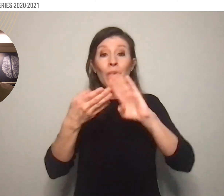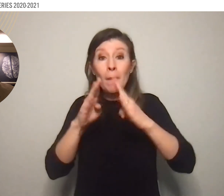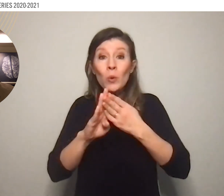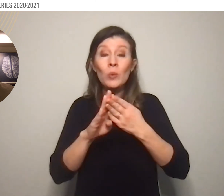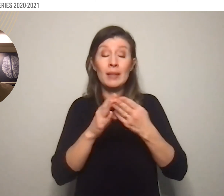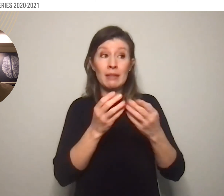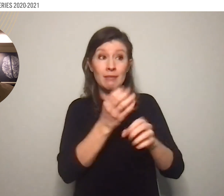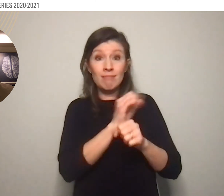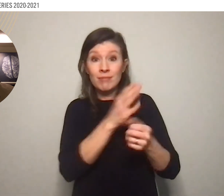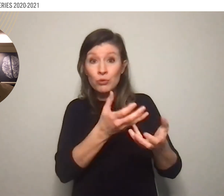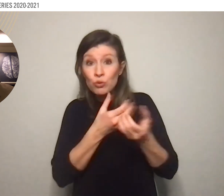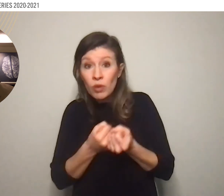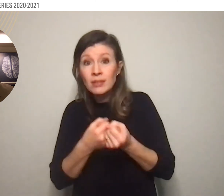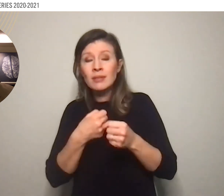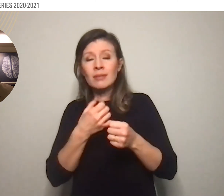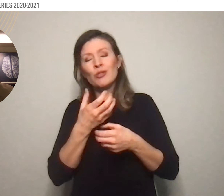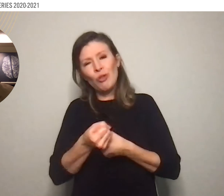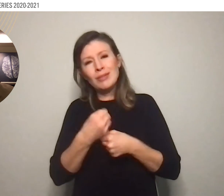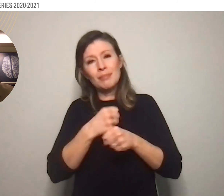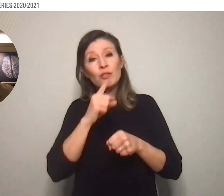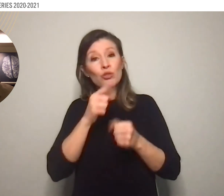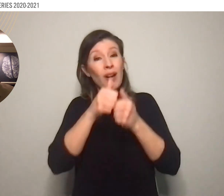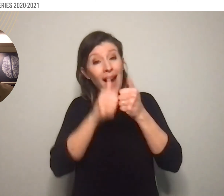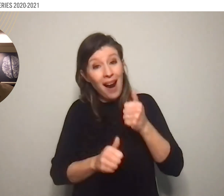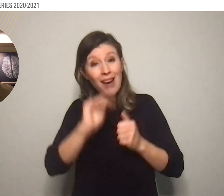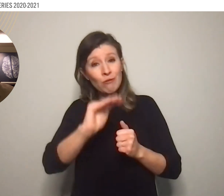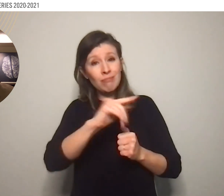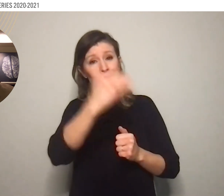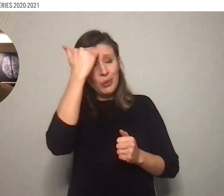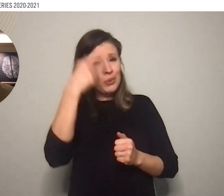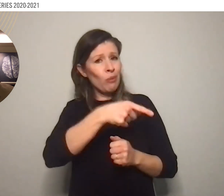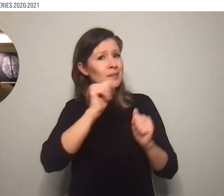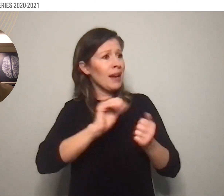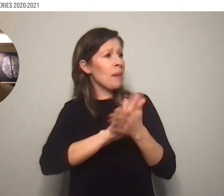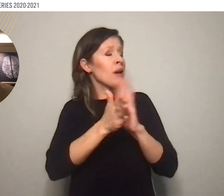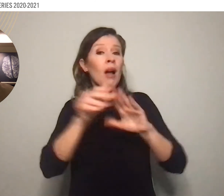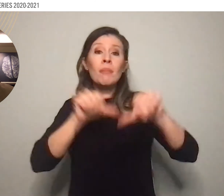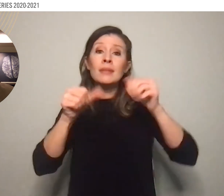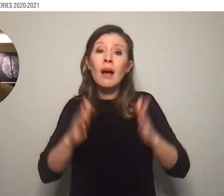sure that that you know that every every kid knows that he can be a scientist too if they want